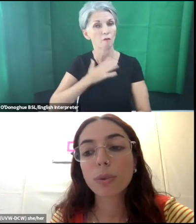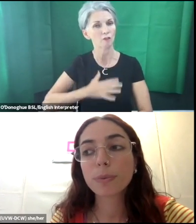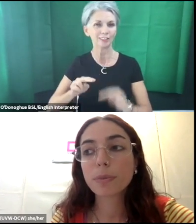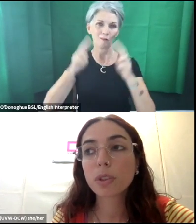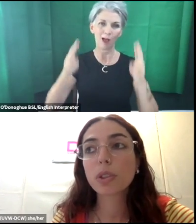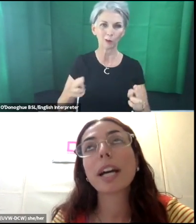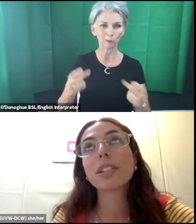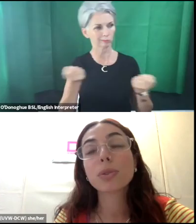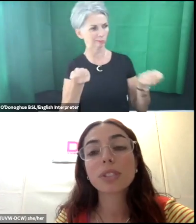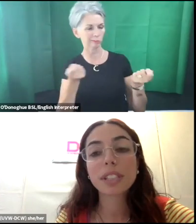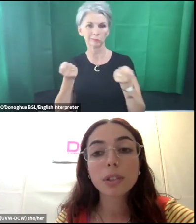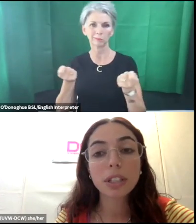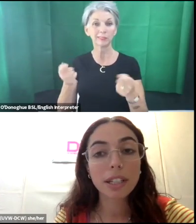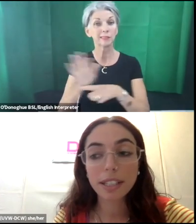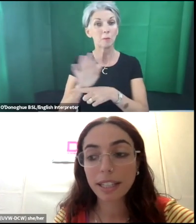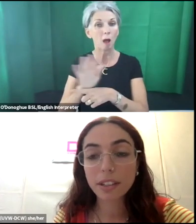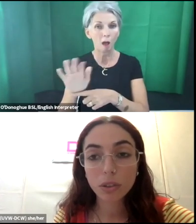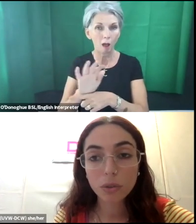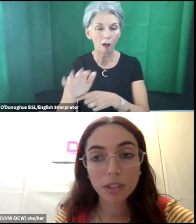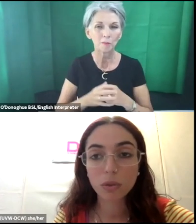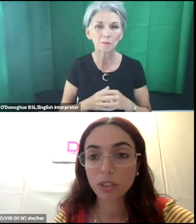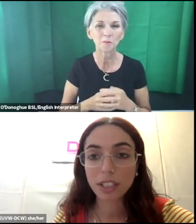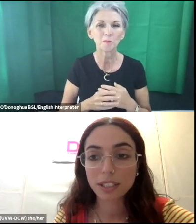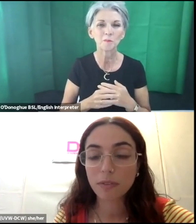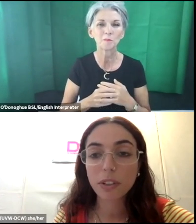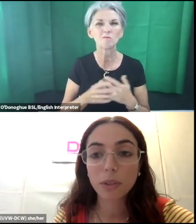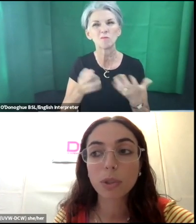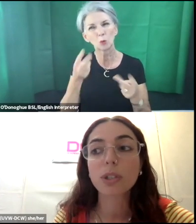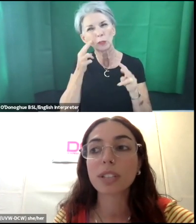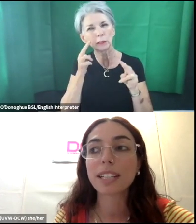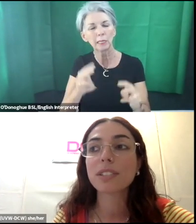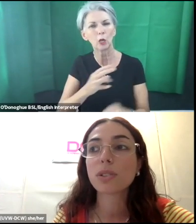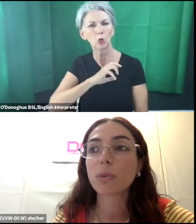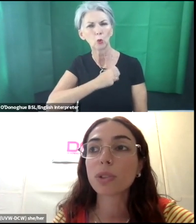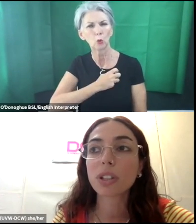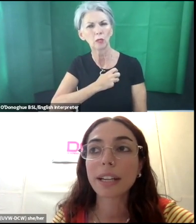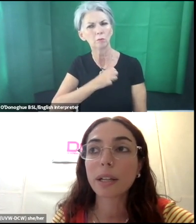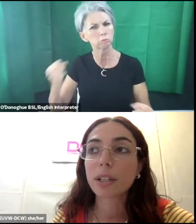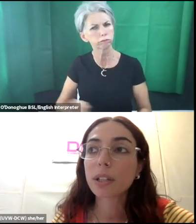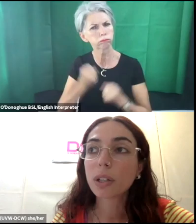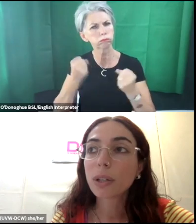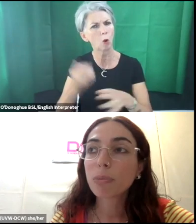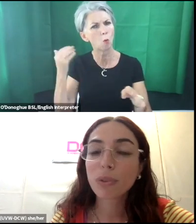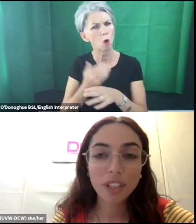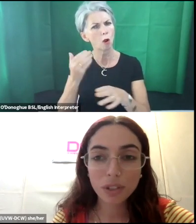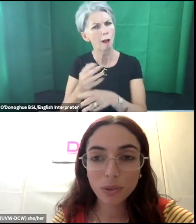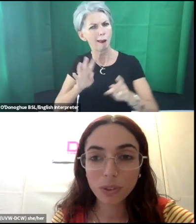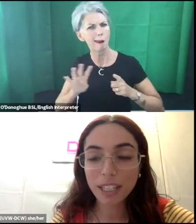So as you'll see, in the unions, it's very worker led, so we're not professional.